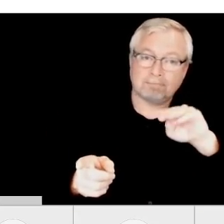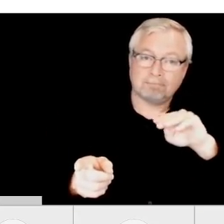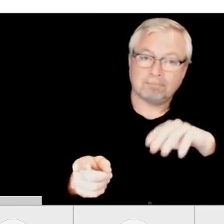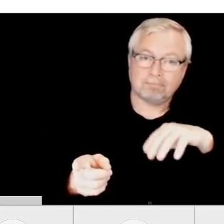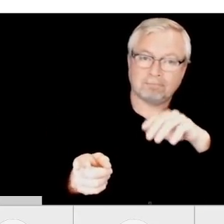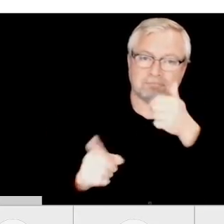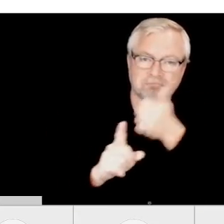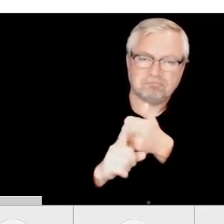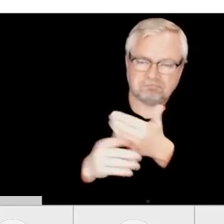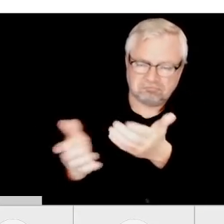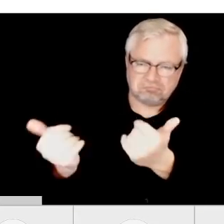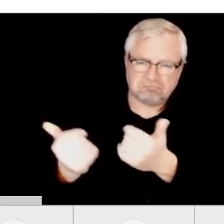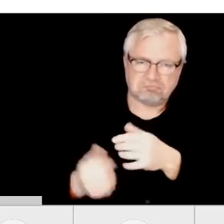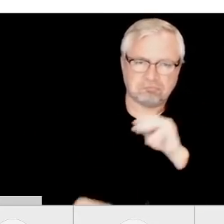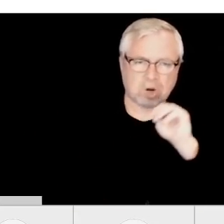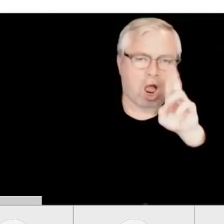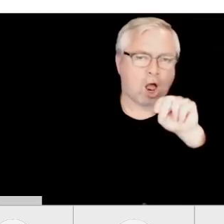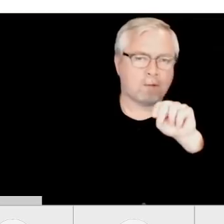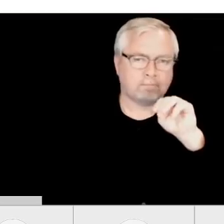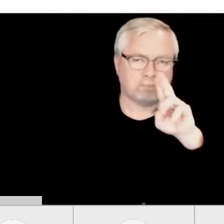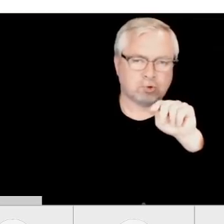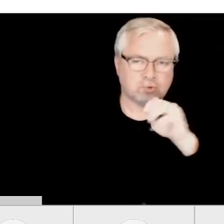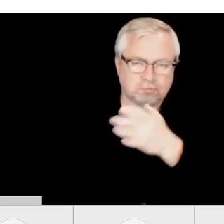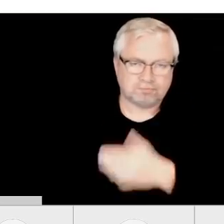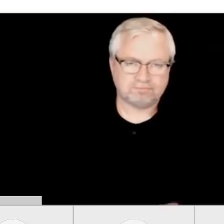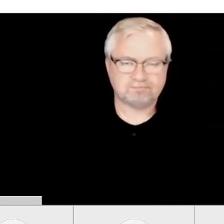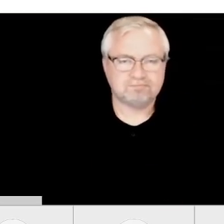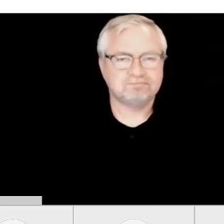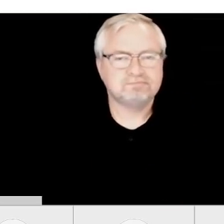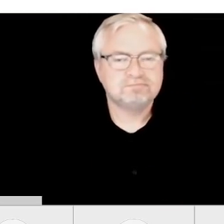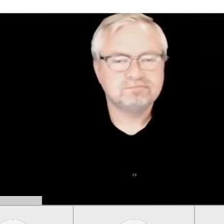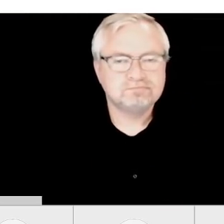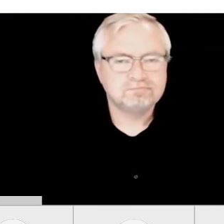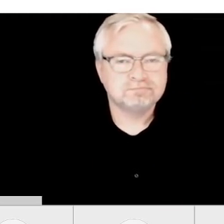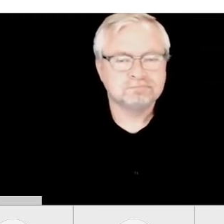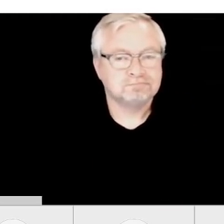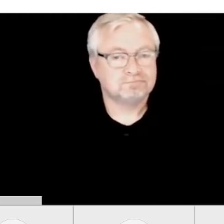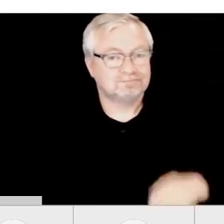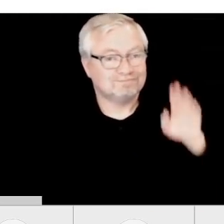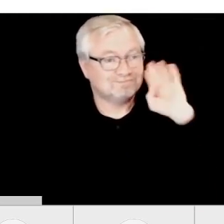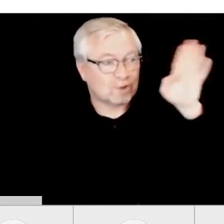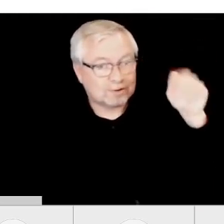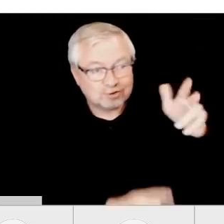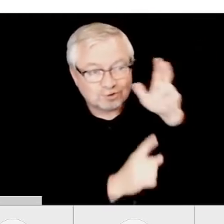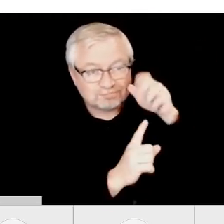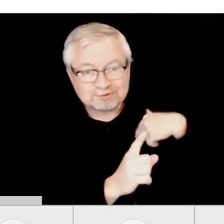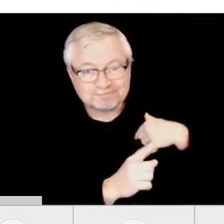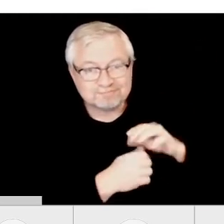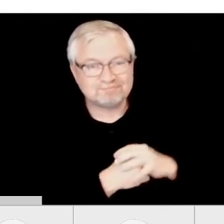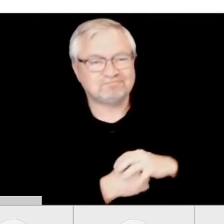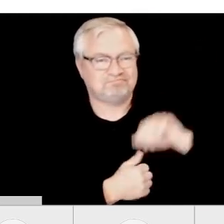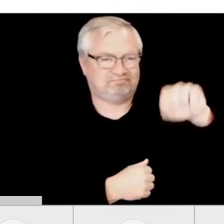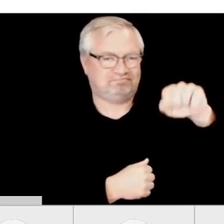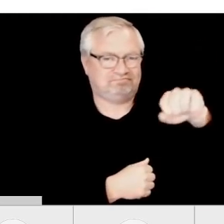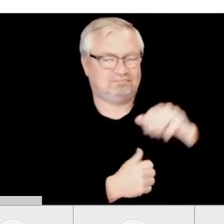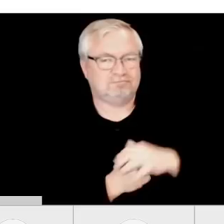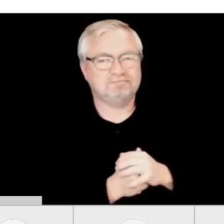Adam, you can unmute yourself. Hello, can you hear me? Yes.